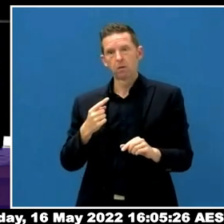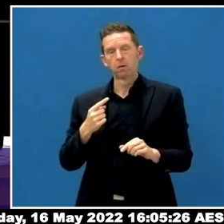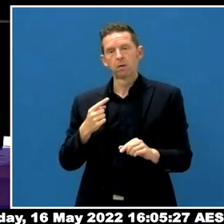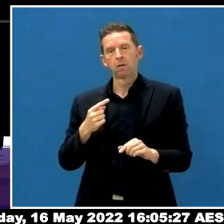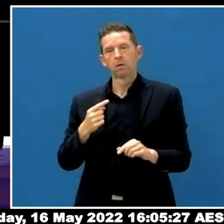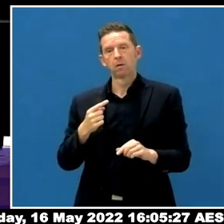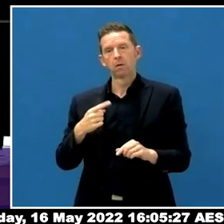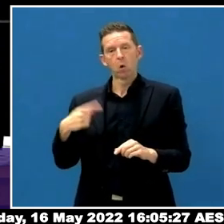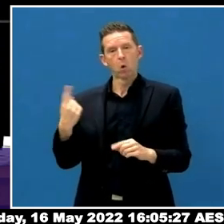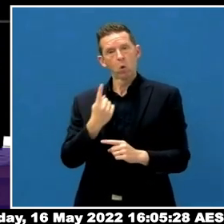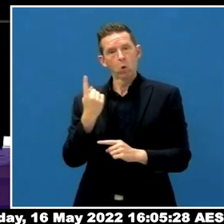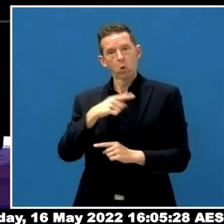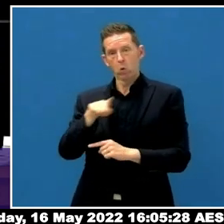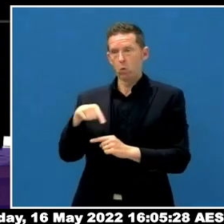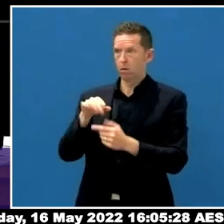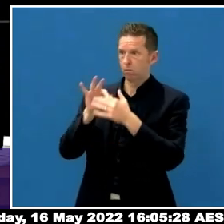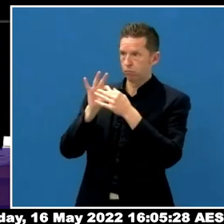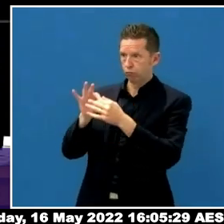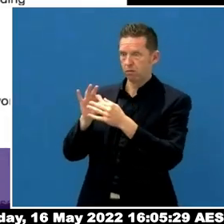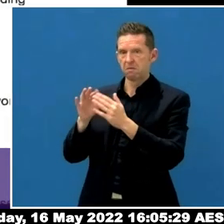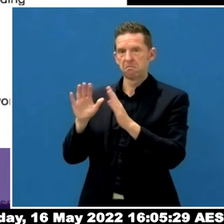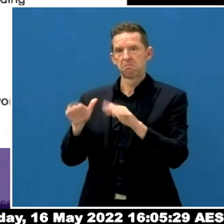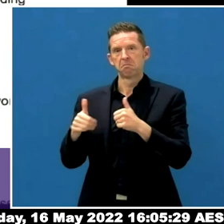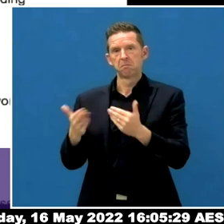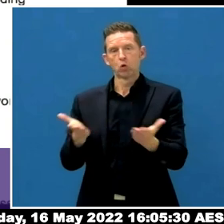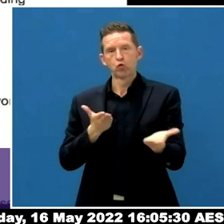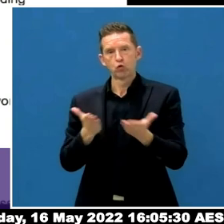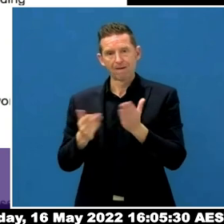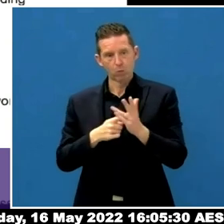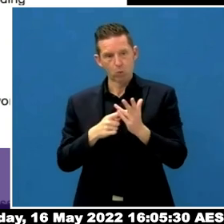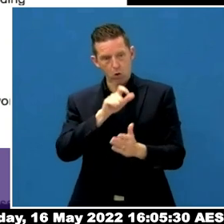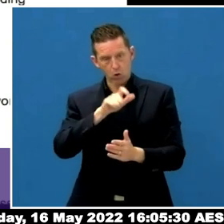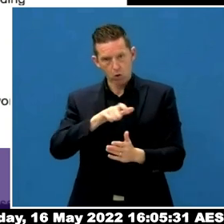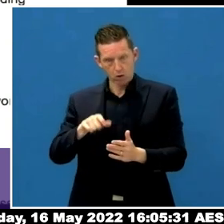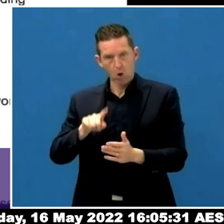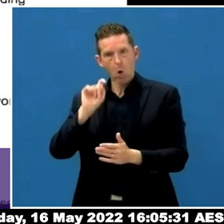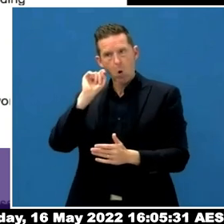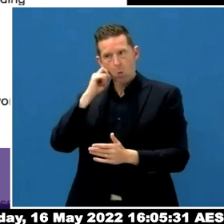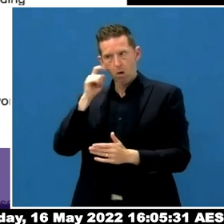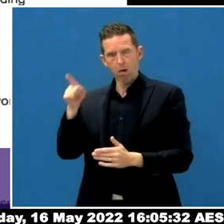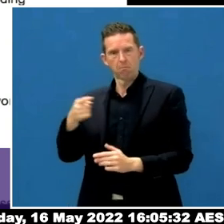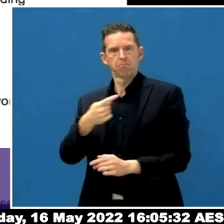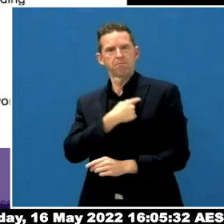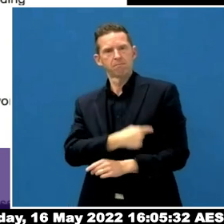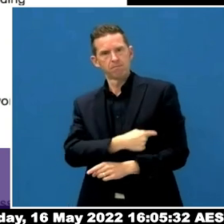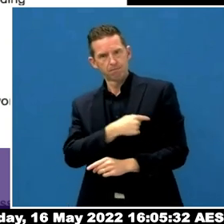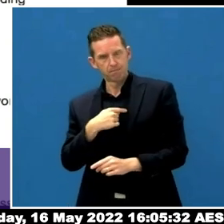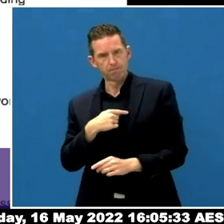services to Afford clients will share Afford's commitment to maintaining an organisational culture that -"